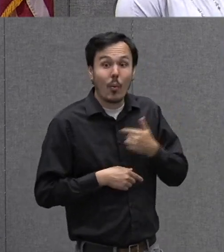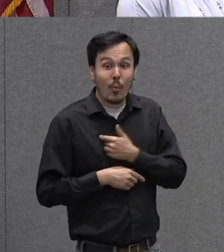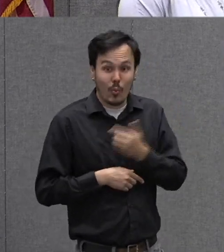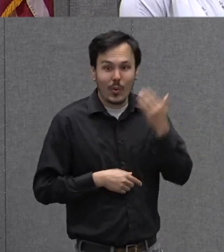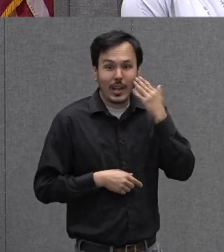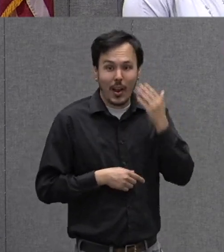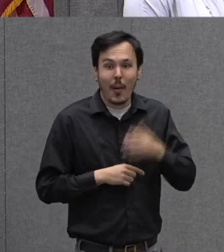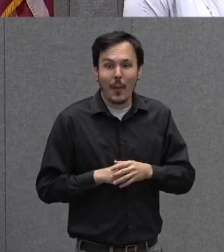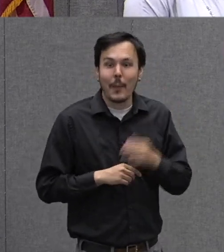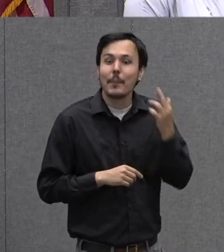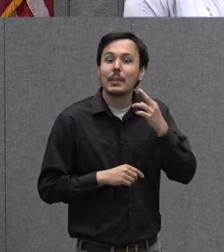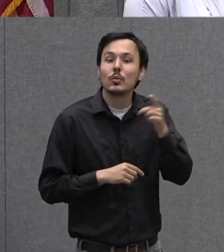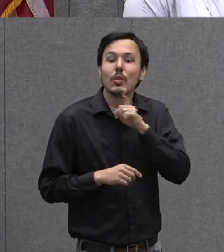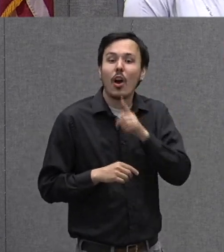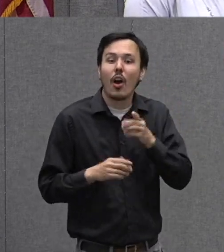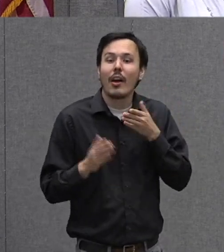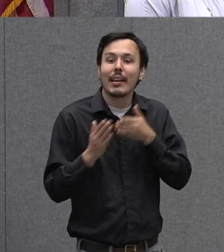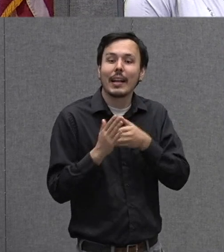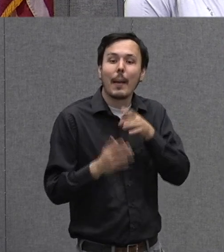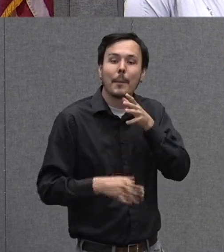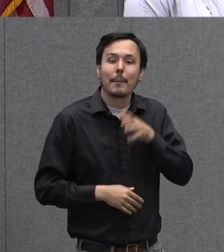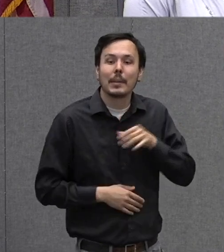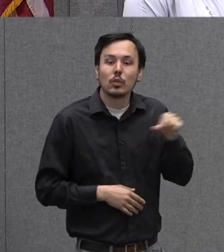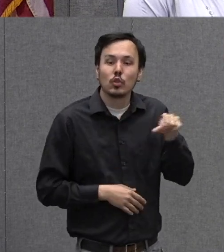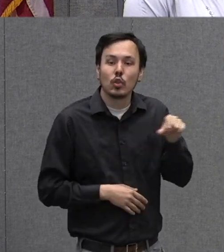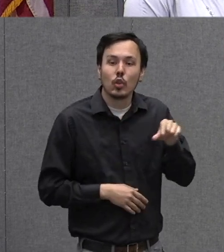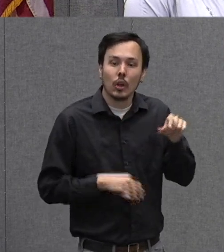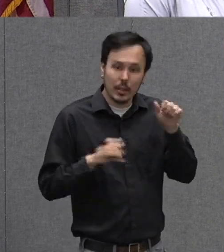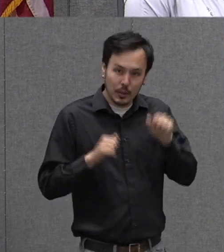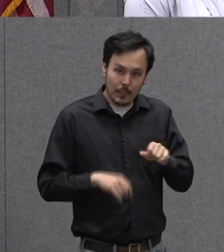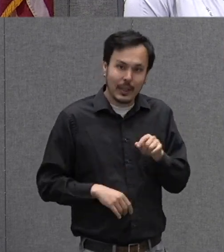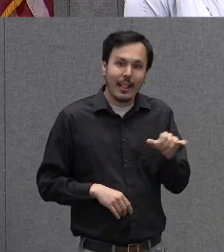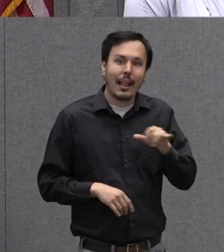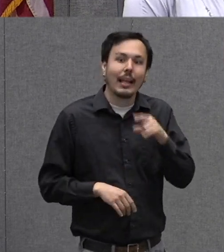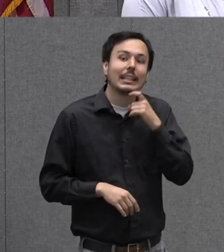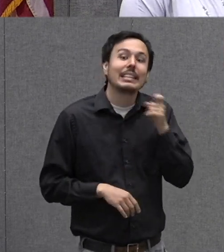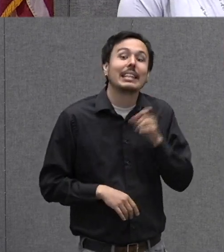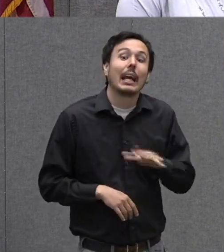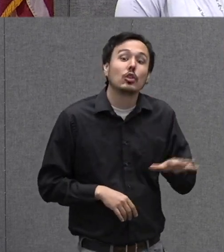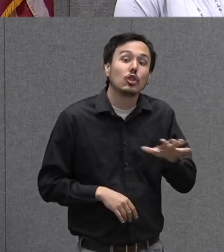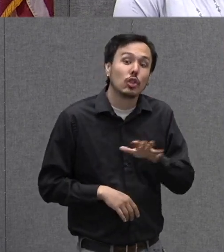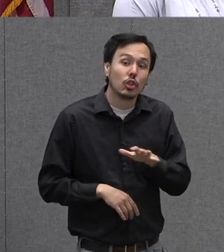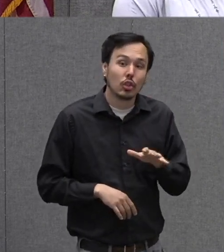since we're playing against Miss Q that a habitat could be like a desert, it could be rainforest.